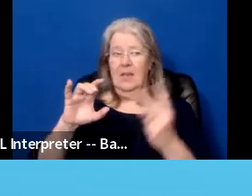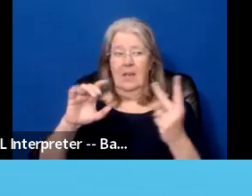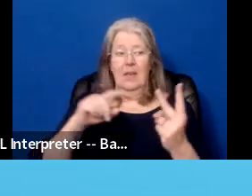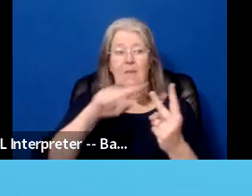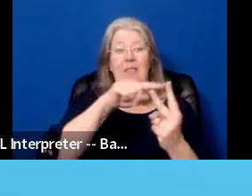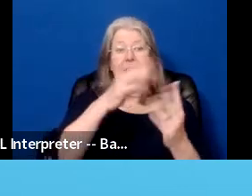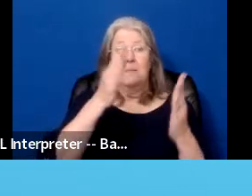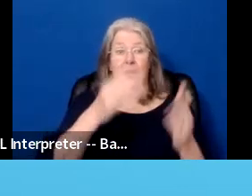make sense?